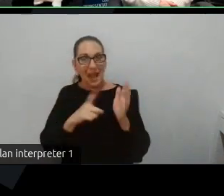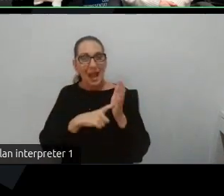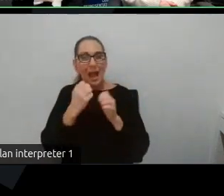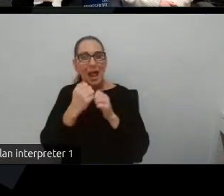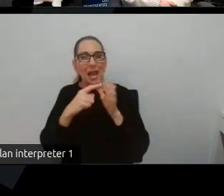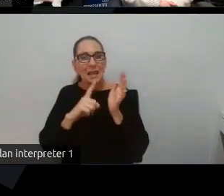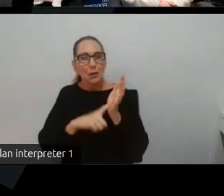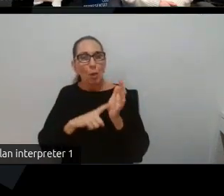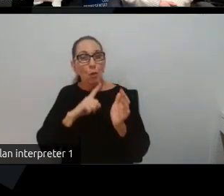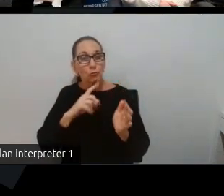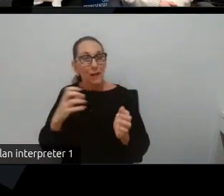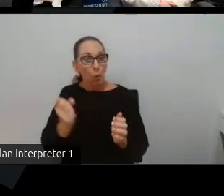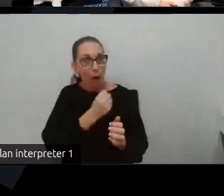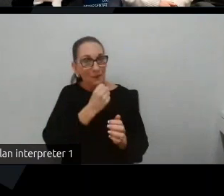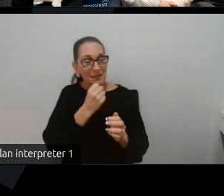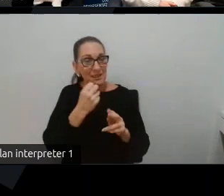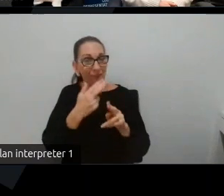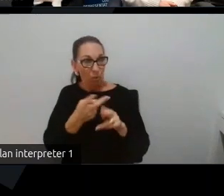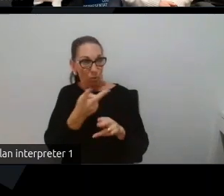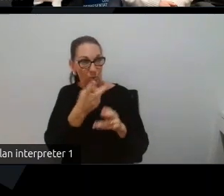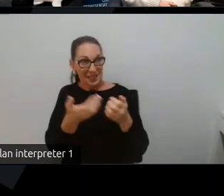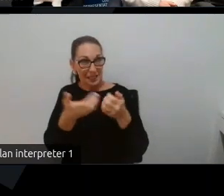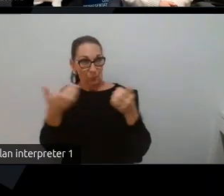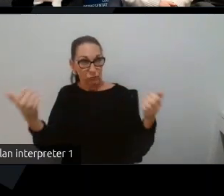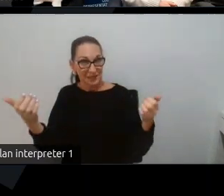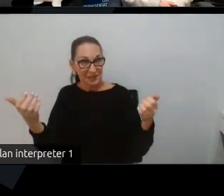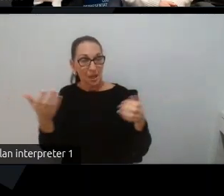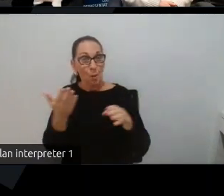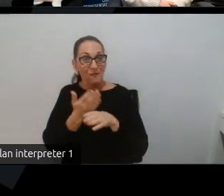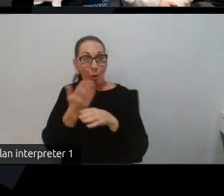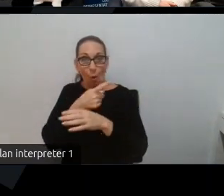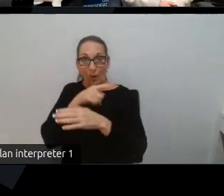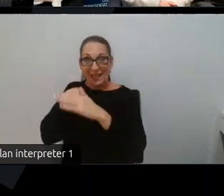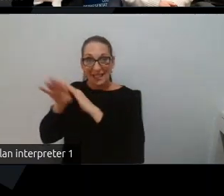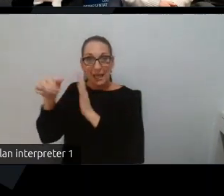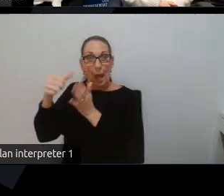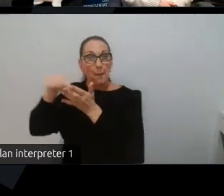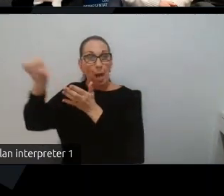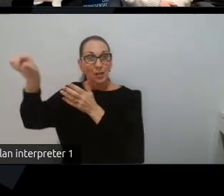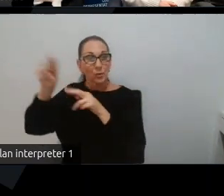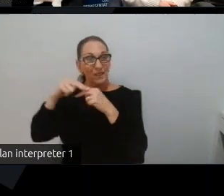parties need to go through prior to filing an application in the family court are a little bit